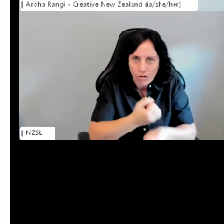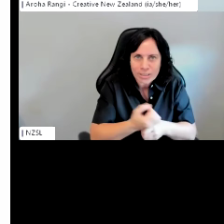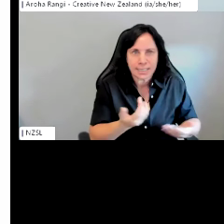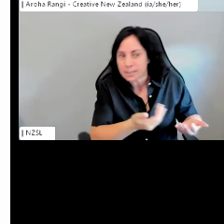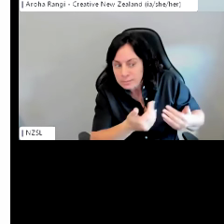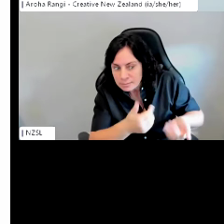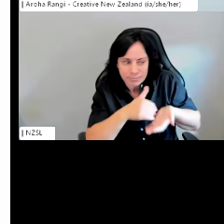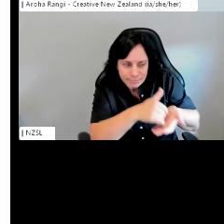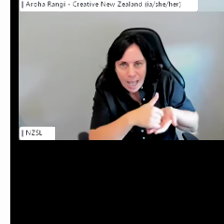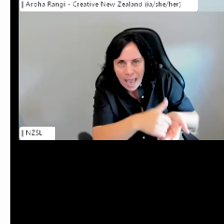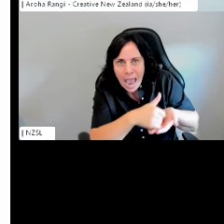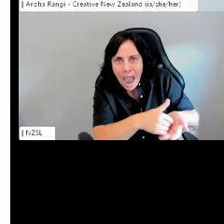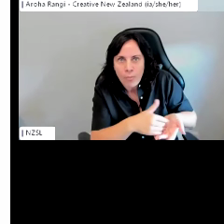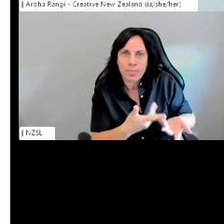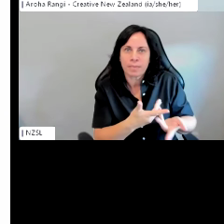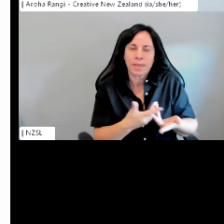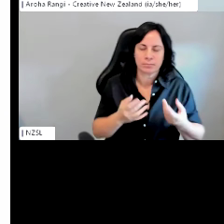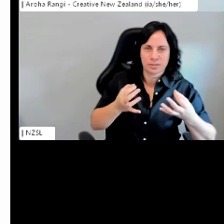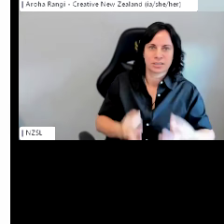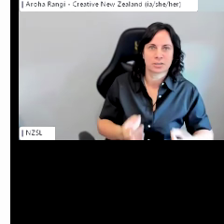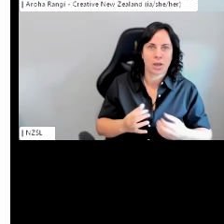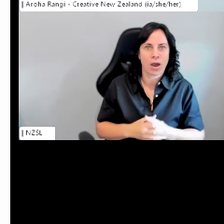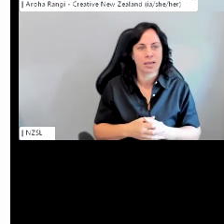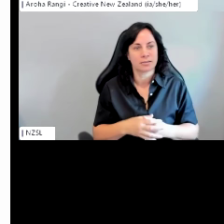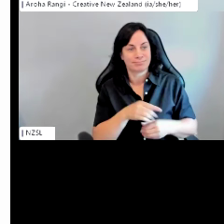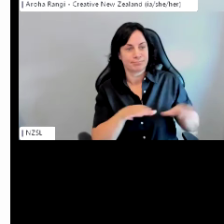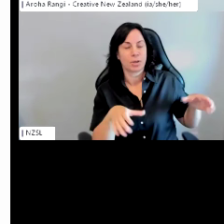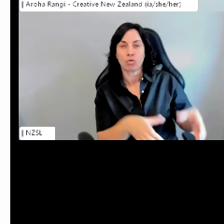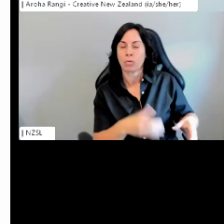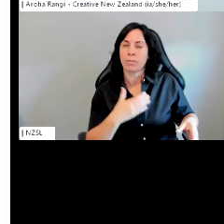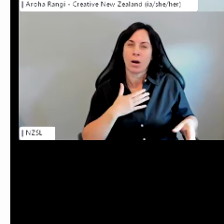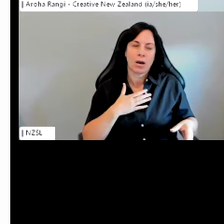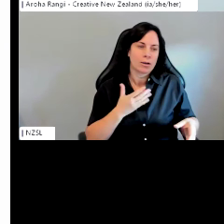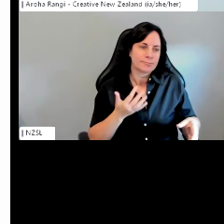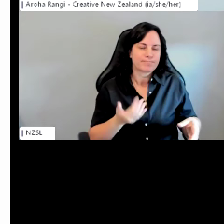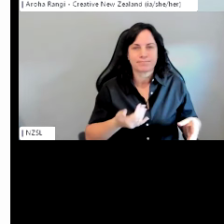make those decisions. So, they're looking to try things new that they're eager to try new things,